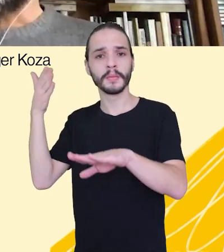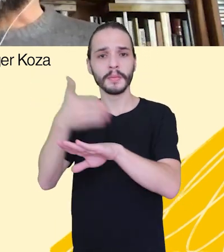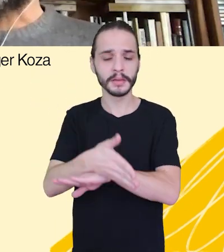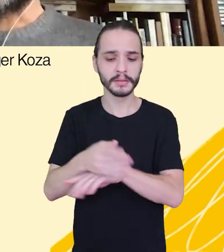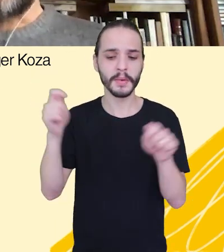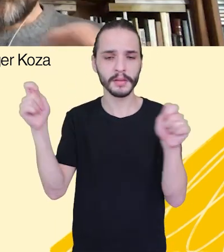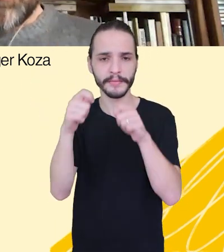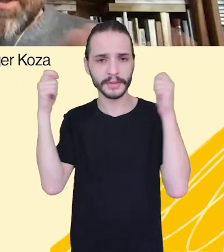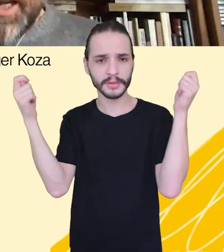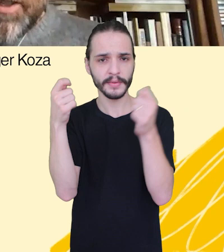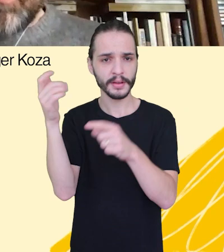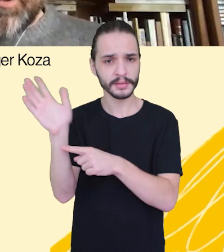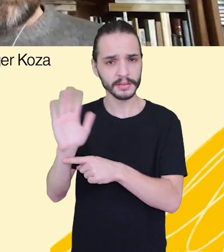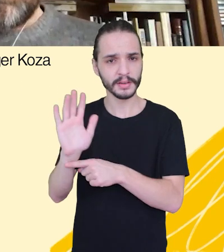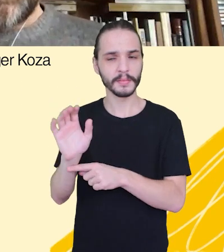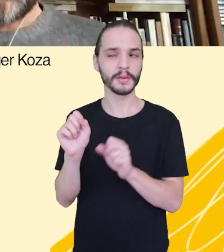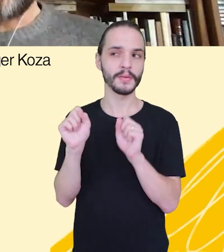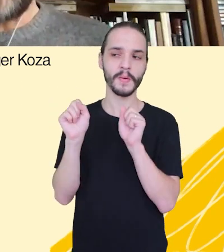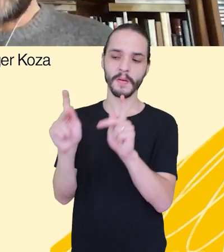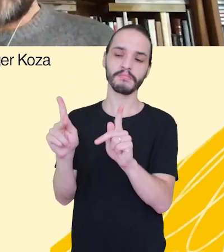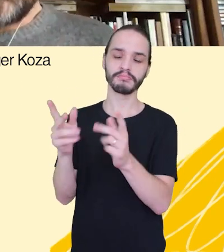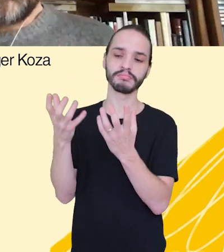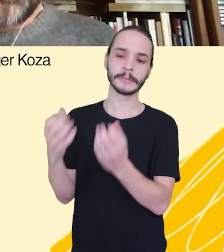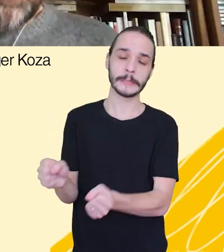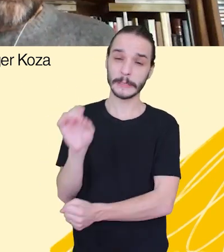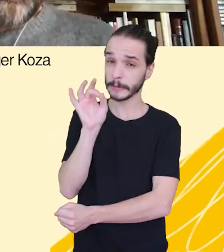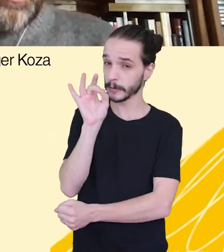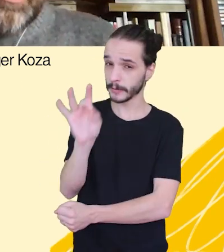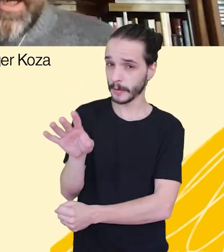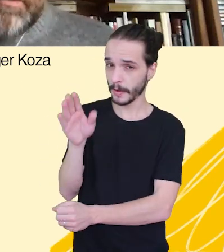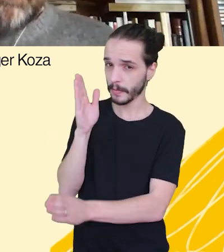And we were discussing with filmmakers about films which are not yet done.